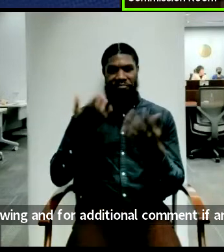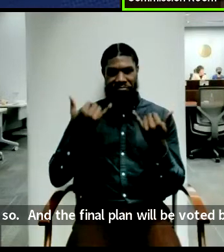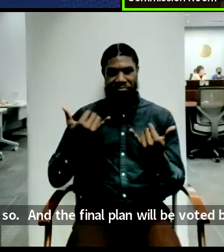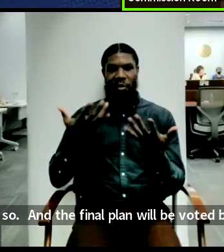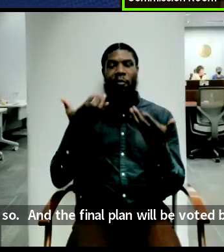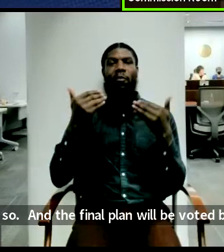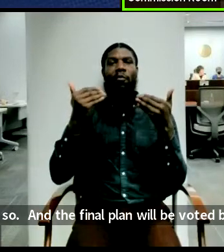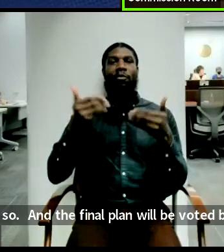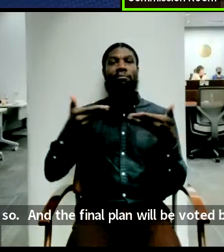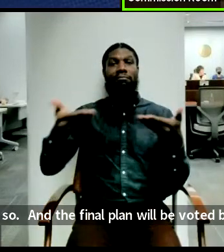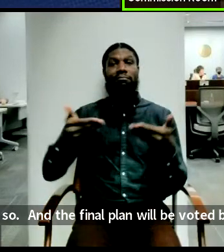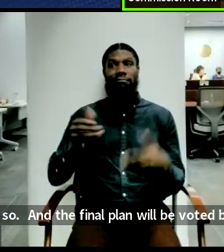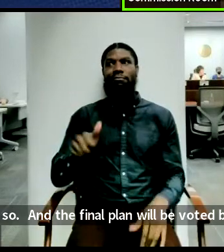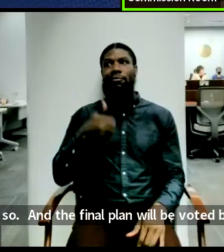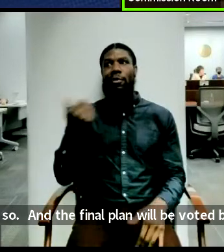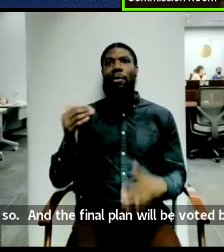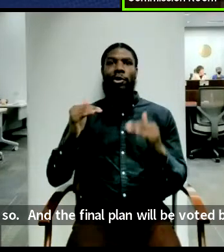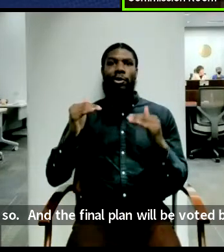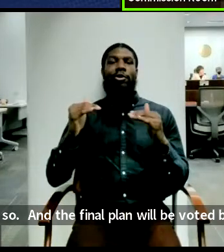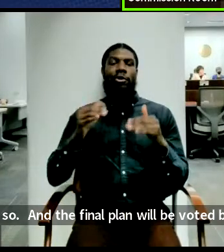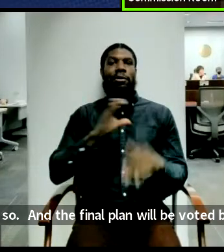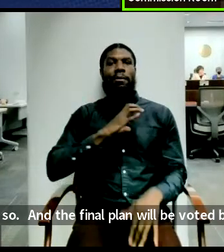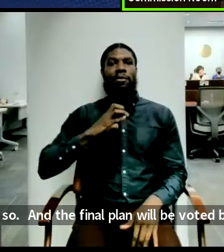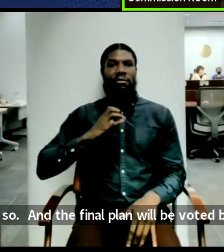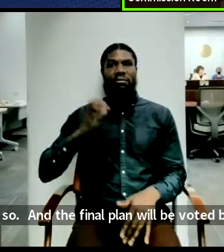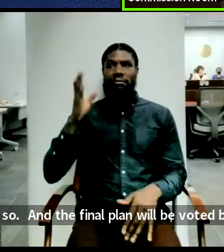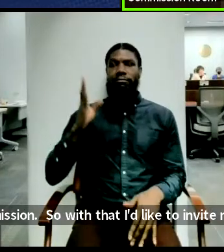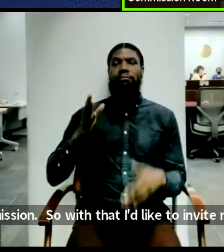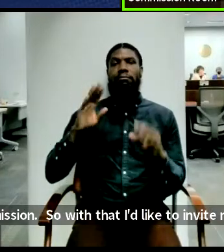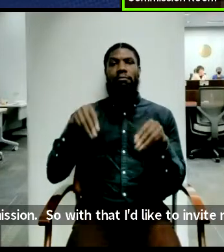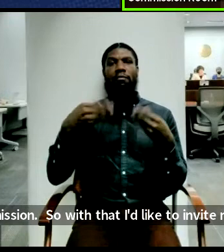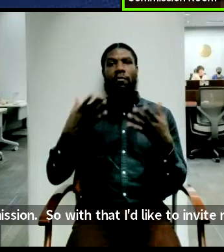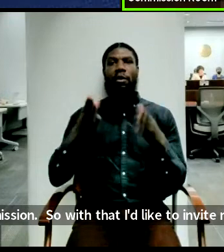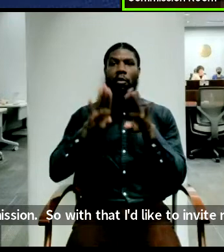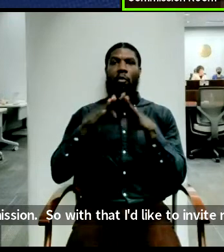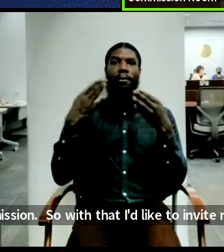my fellow Commissioners to provide opening remarks, beginning with the vice chair.